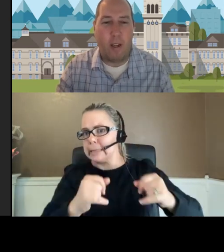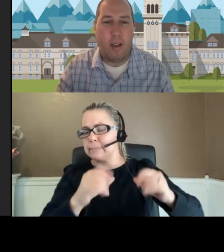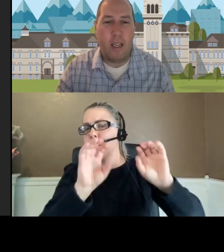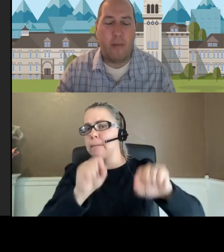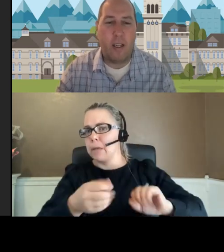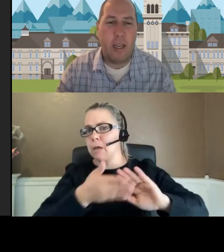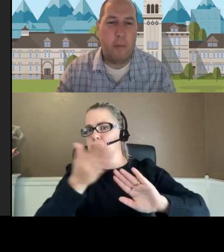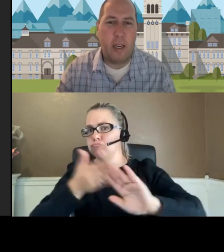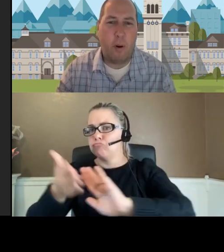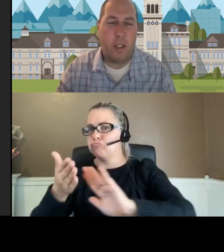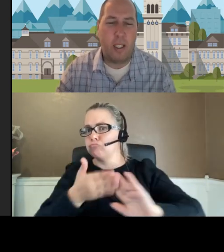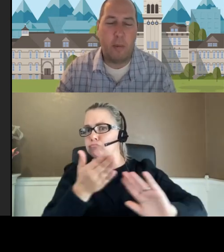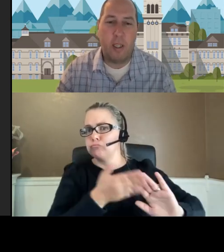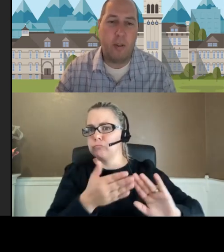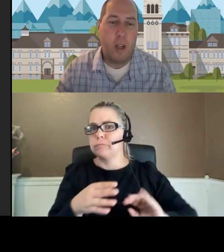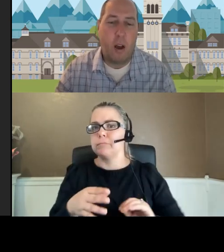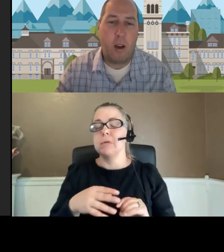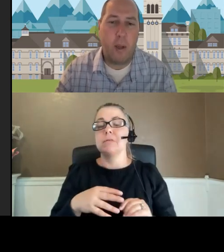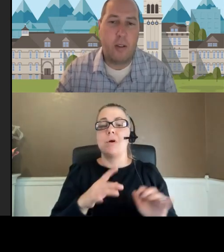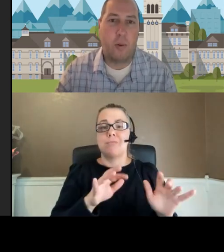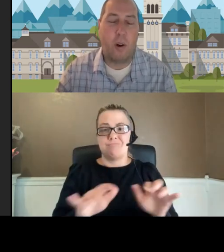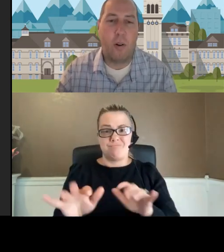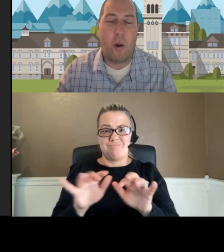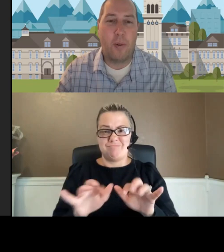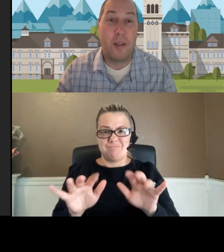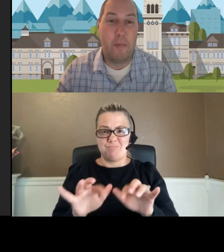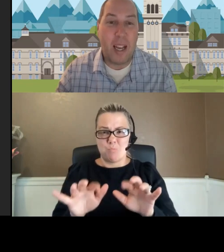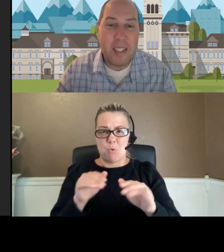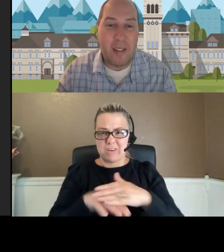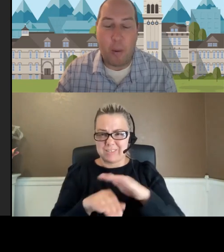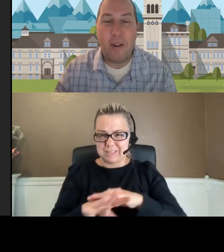and identifying keyboard accessibility issues, automated tools aren't always the best at that.